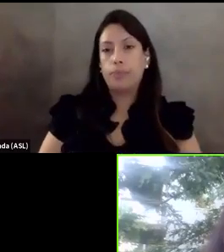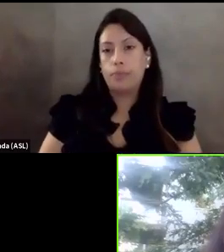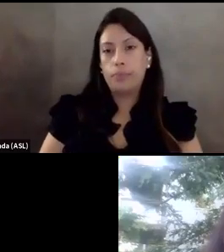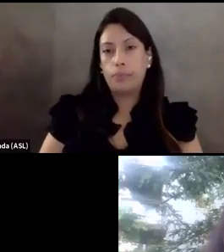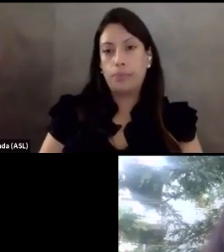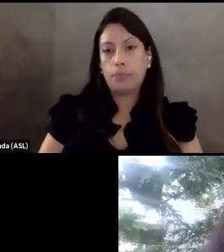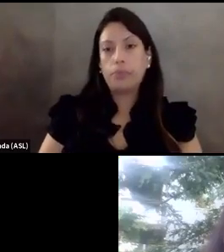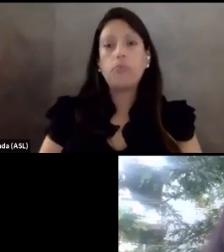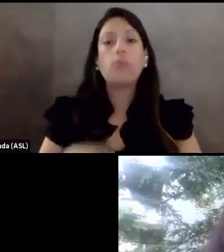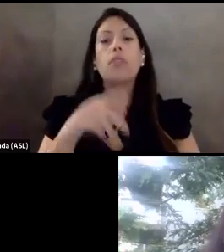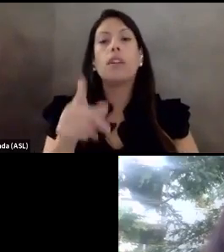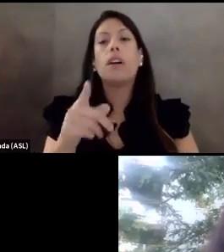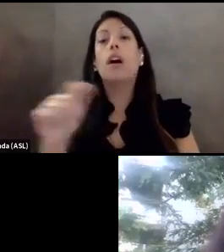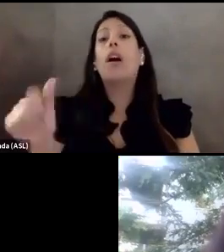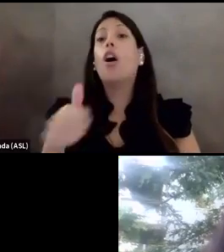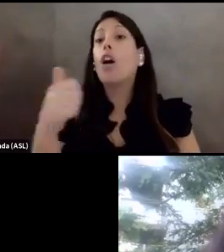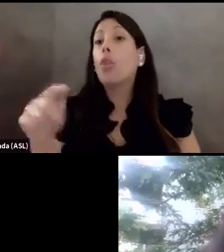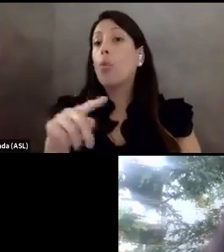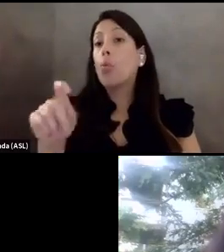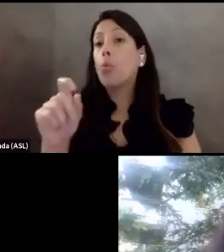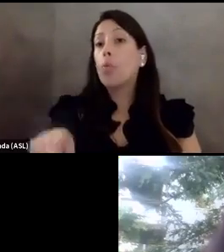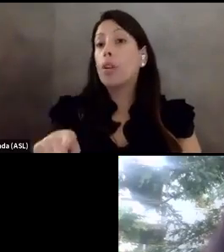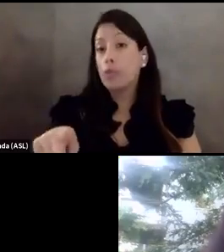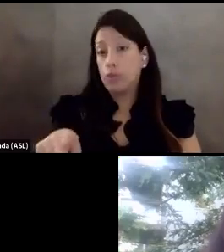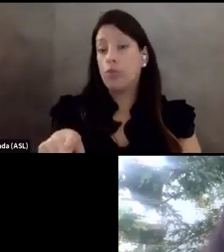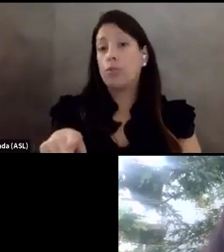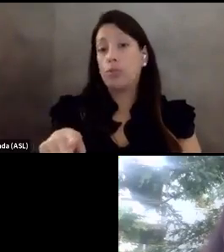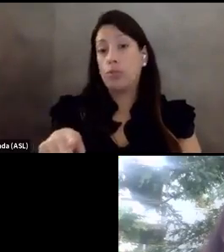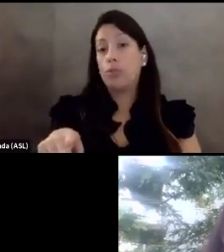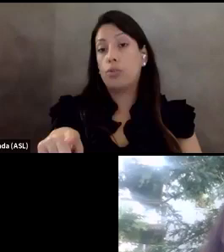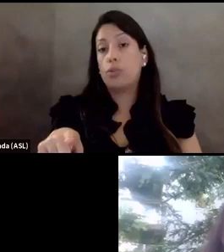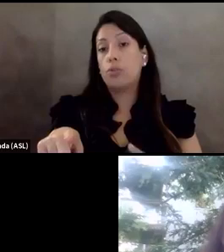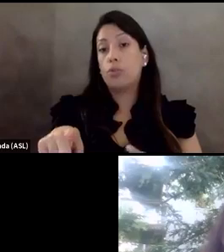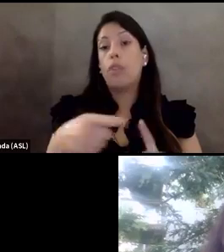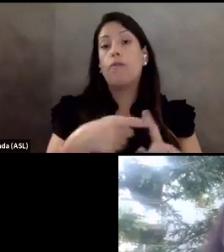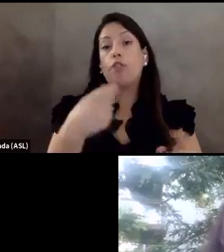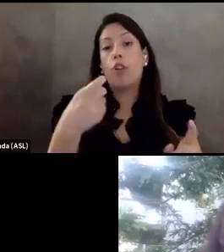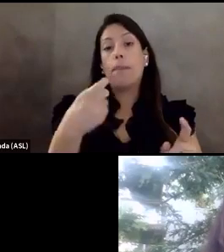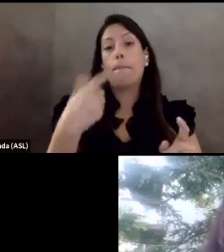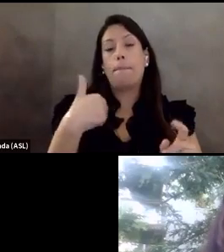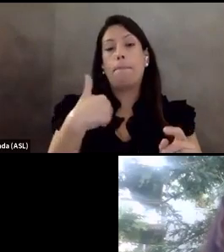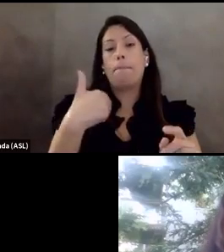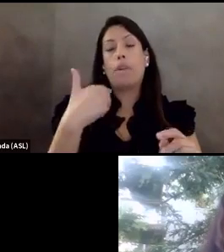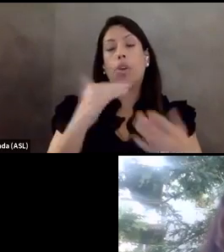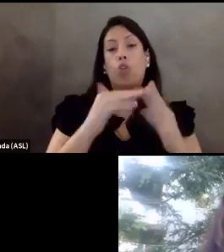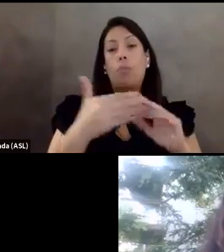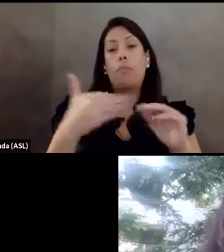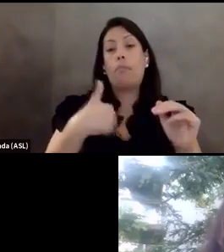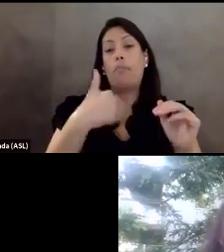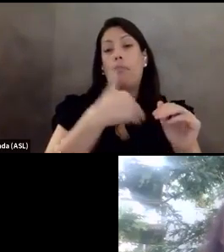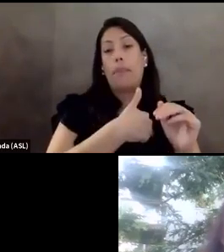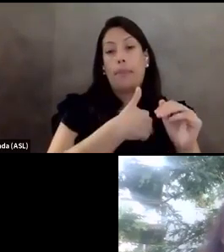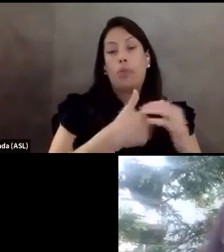We have another question from the public when.